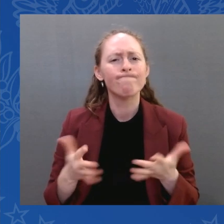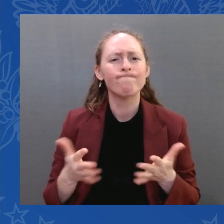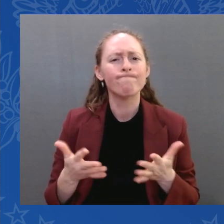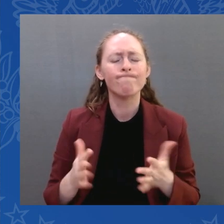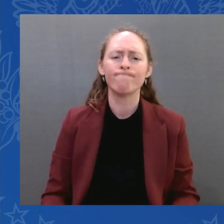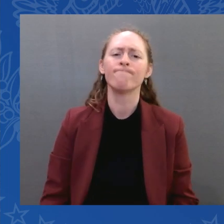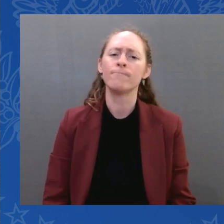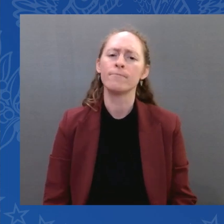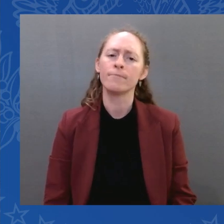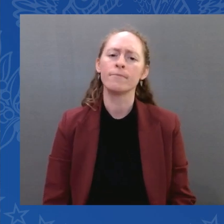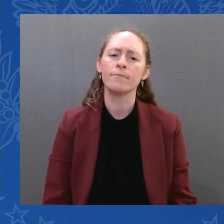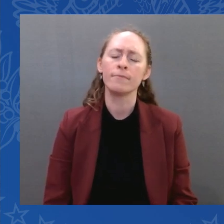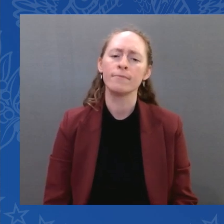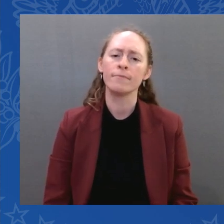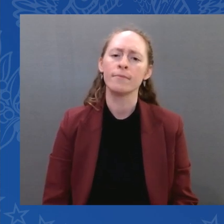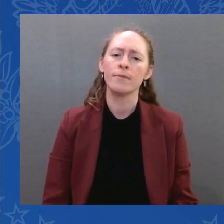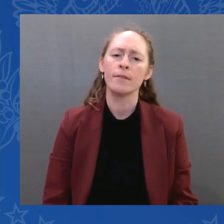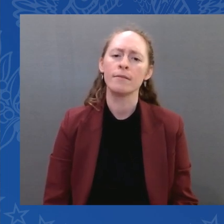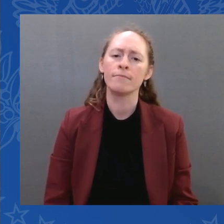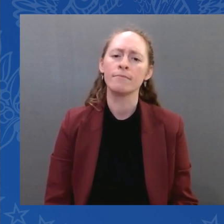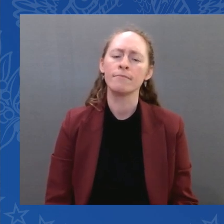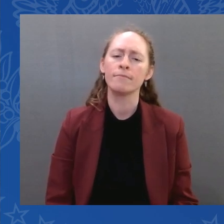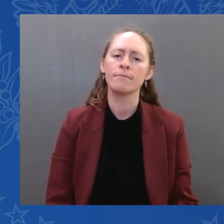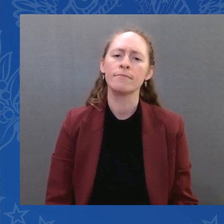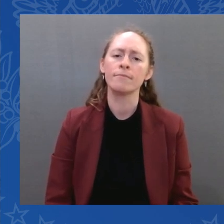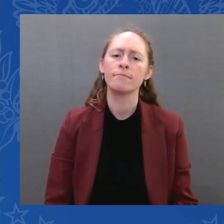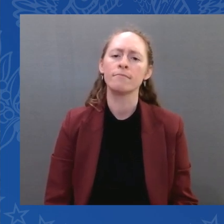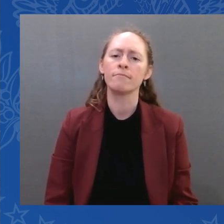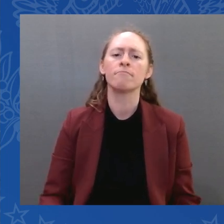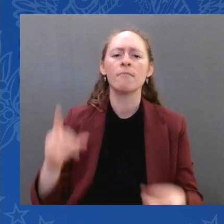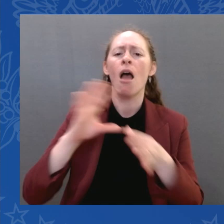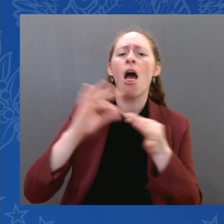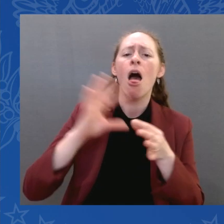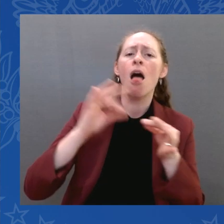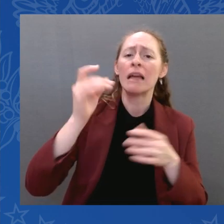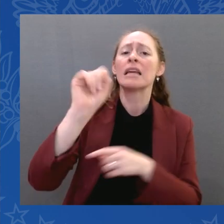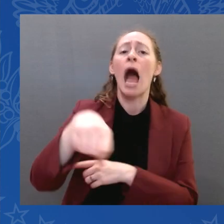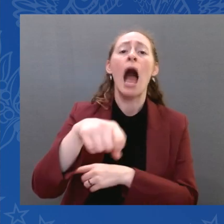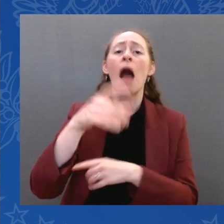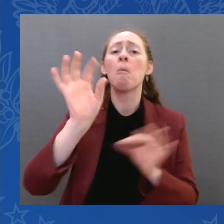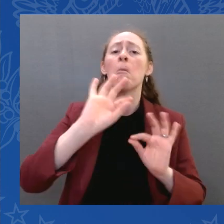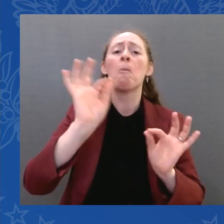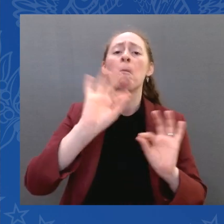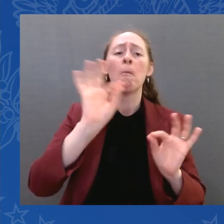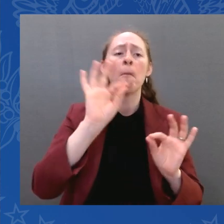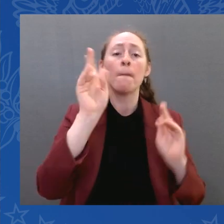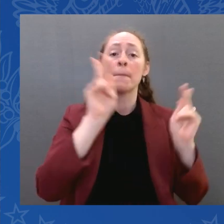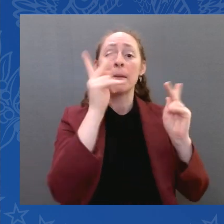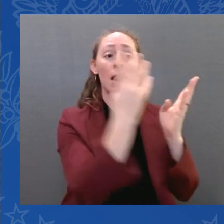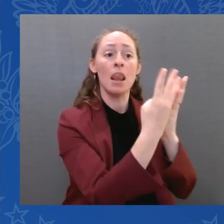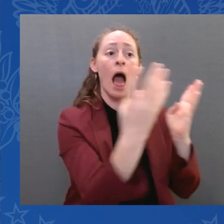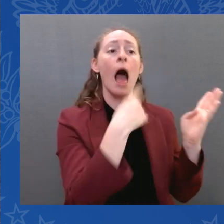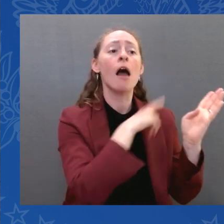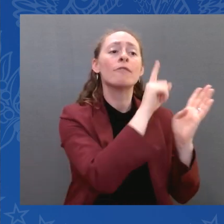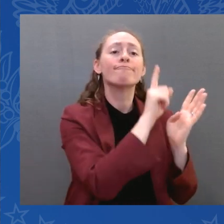And so you're stuck with me. So enjoy the day. Pray the rain stays away. And.